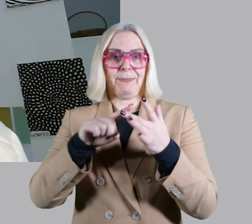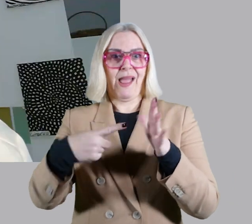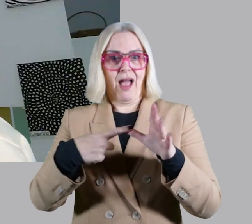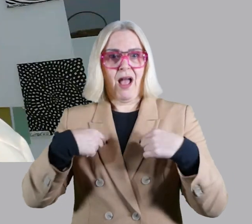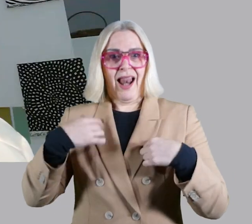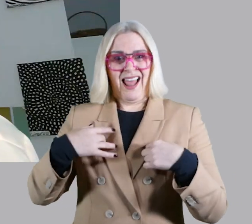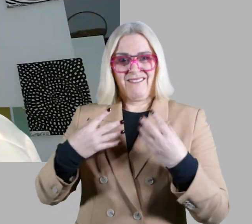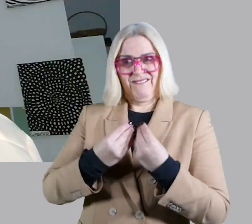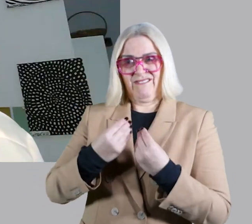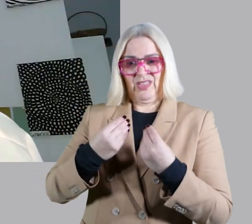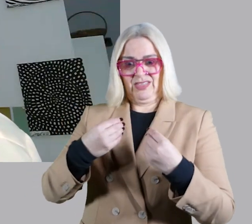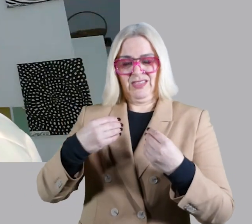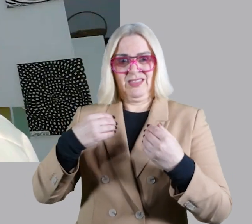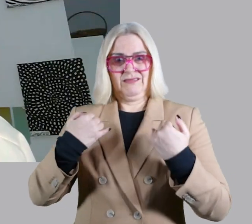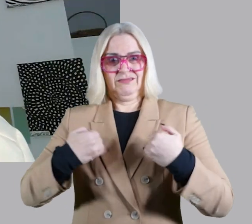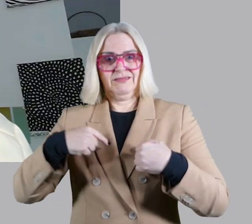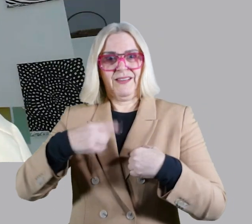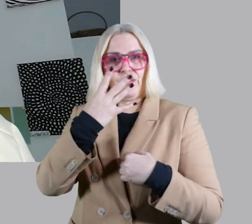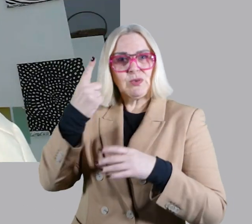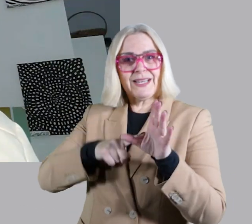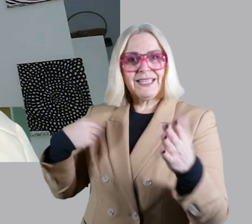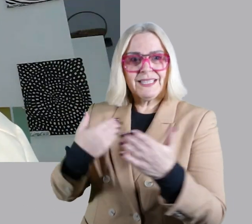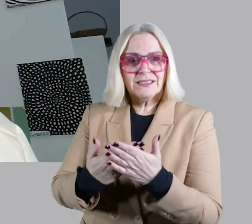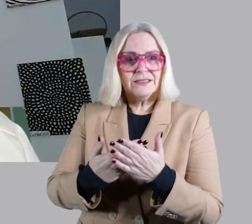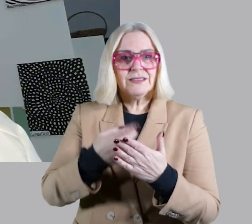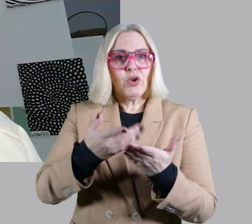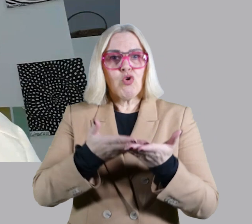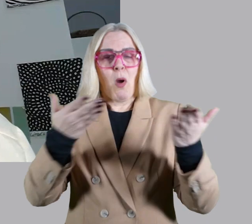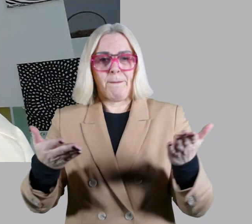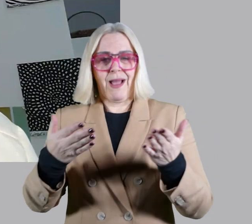I have been living with sickle cell for 41 years now.